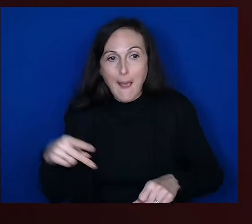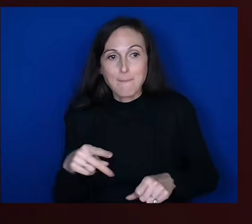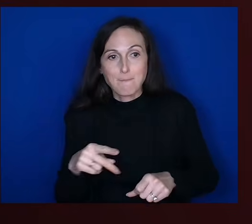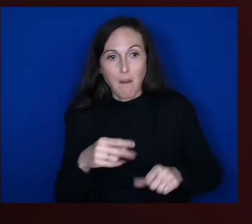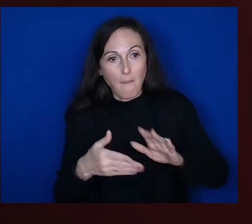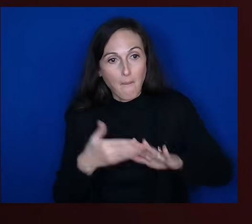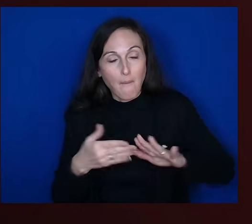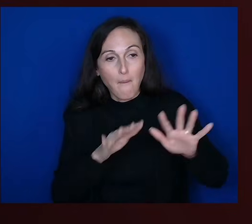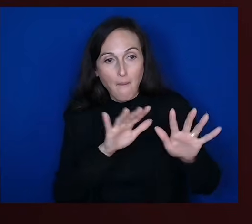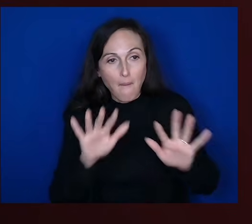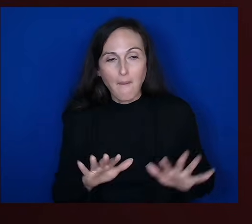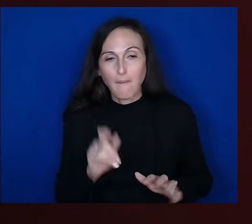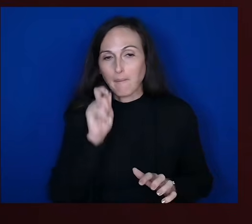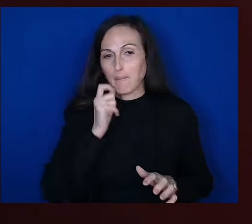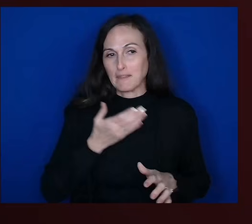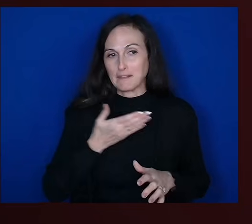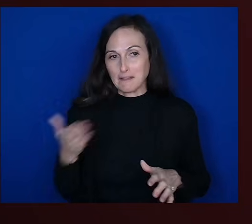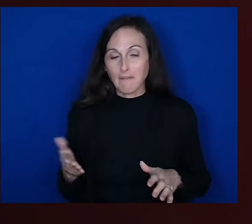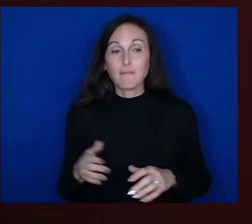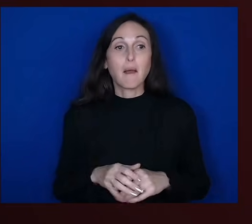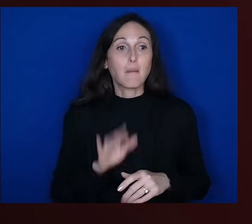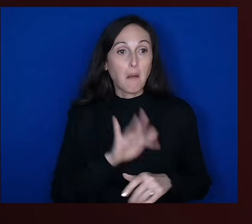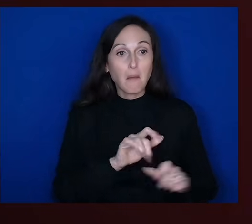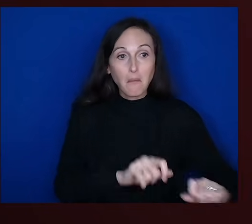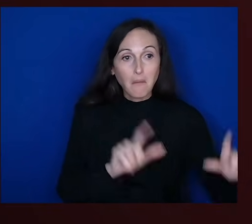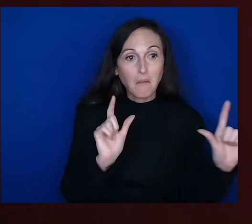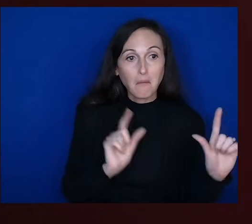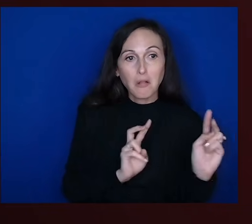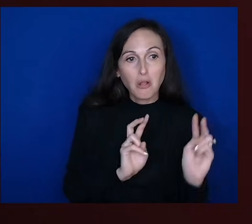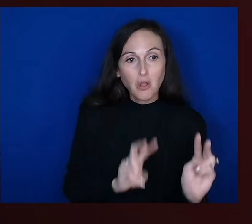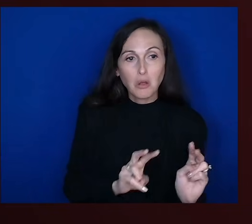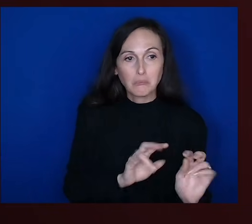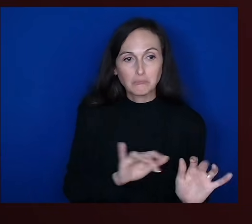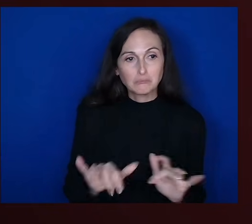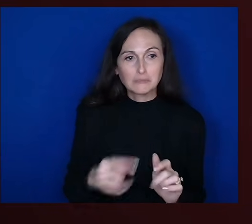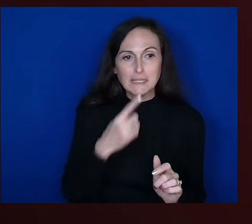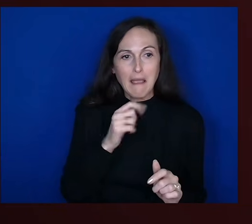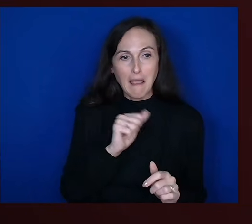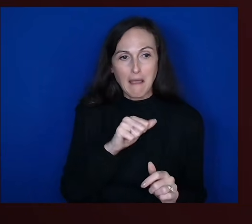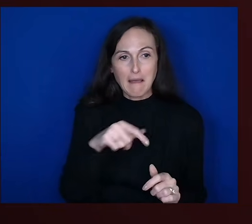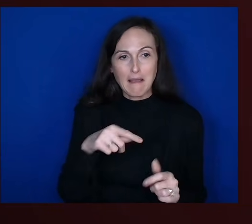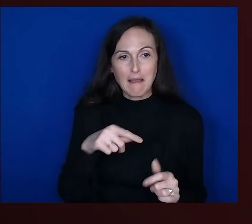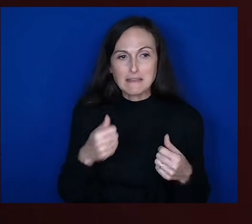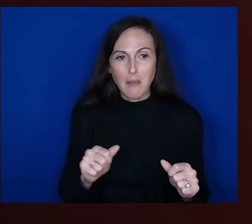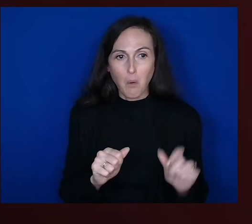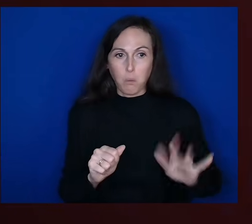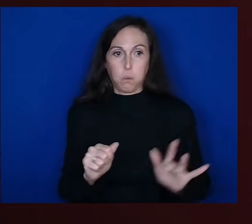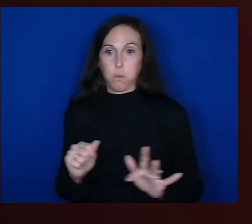take a look, I'm going to say "attempt". Whoa, let's not do that.